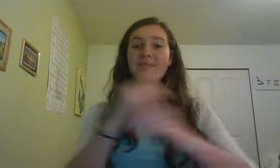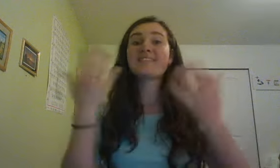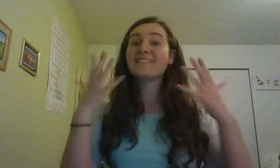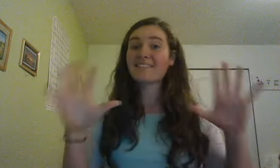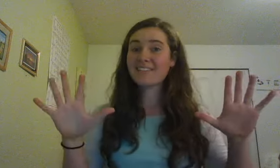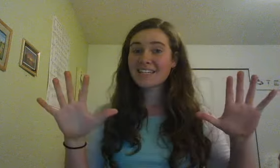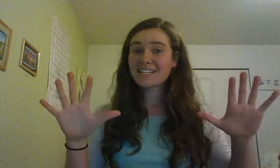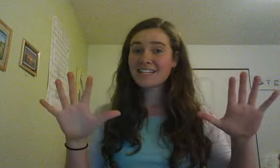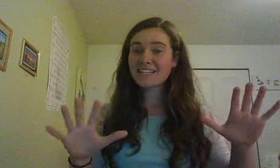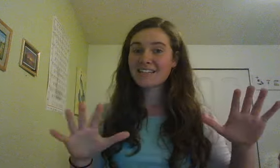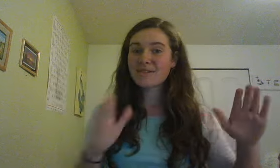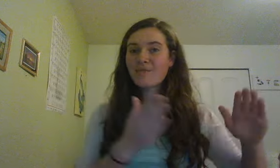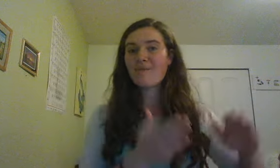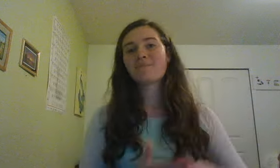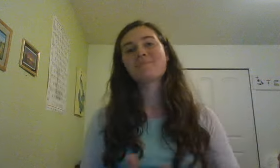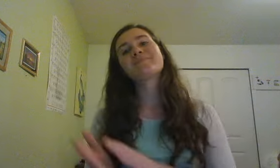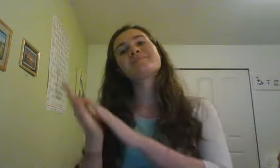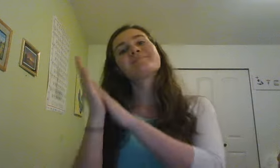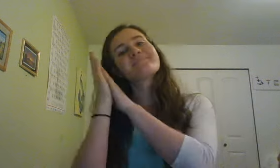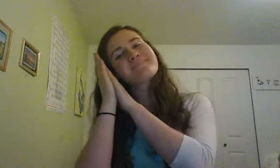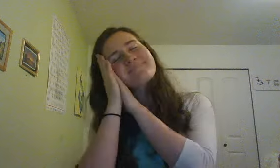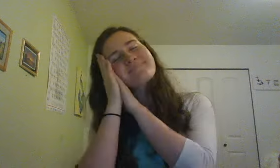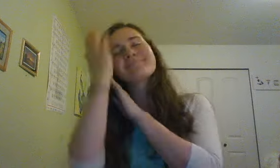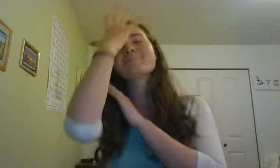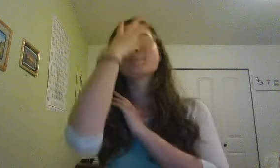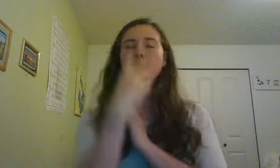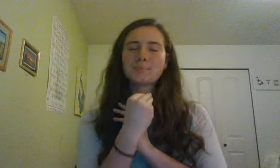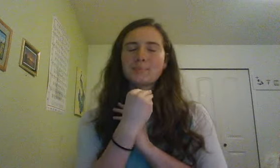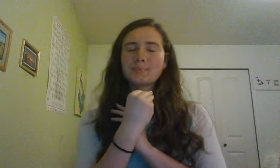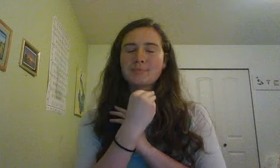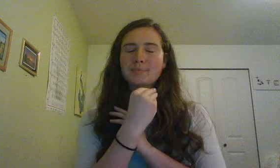When he was finished, he went to bed.